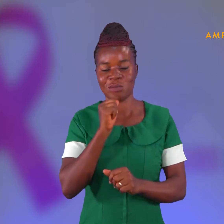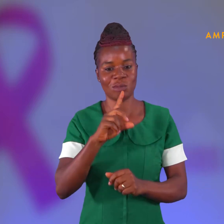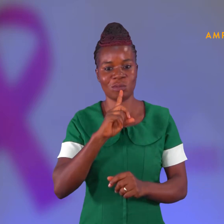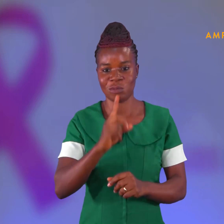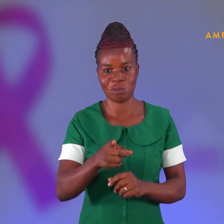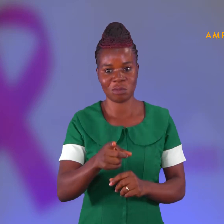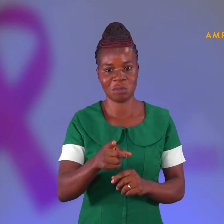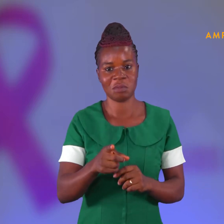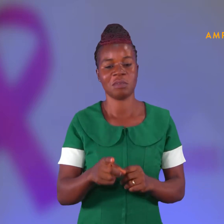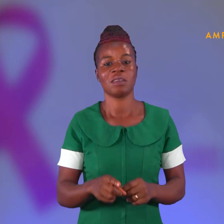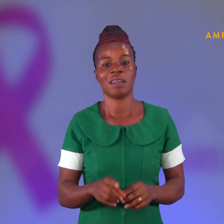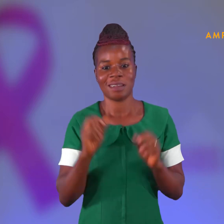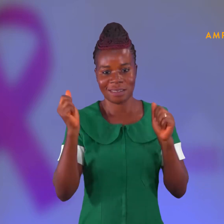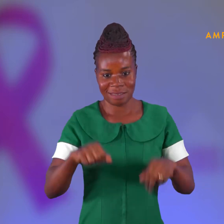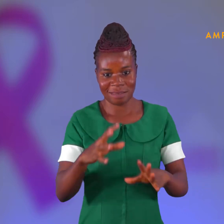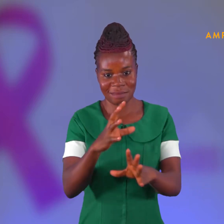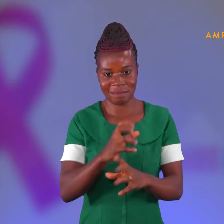It is not true. Men having sex with men can spread STI/STDs.